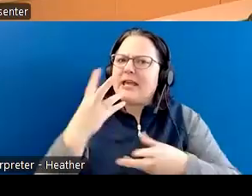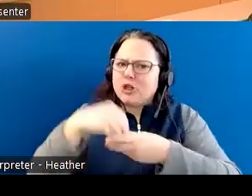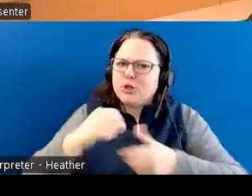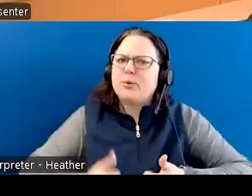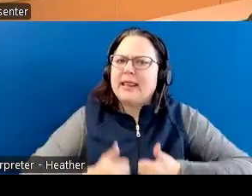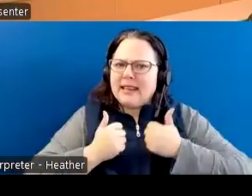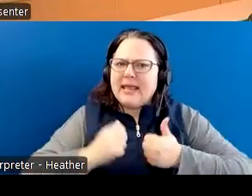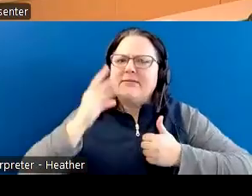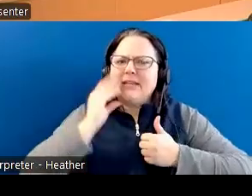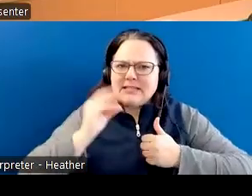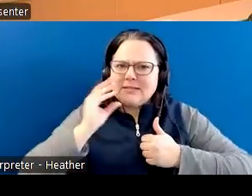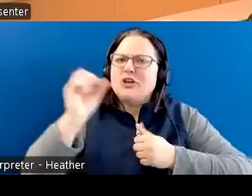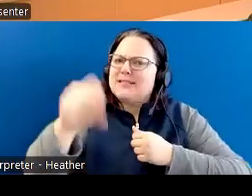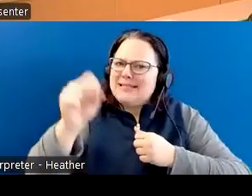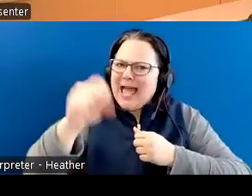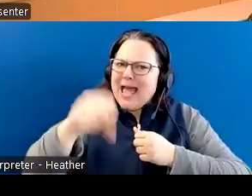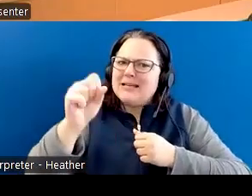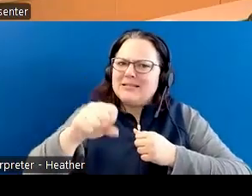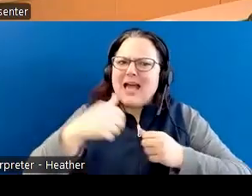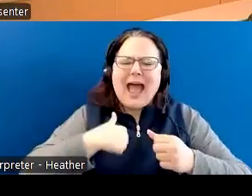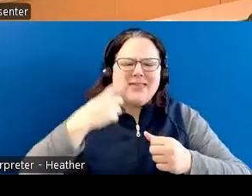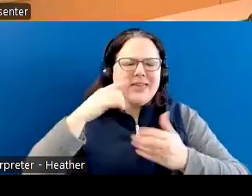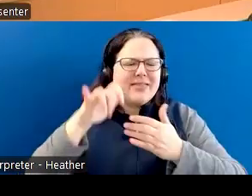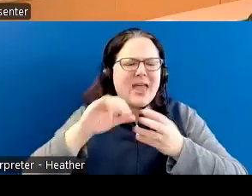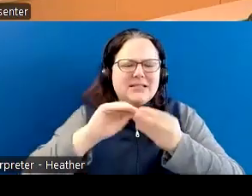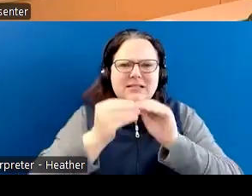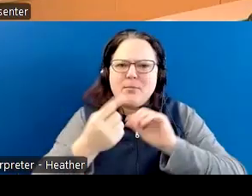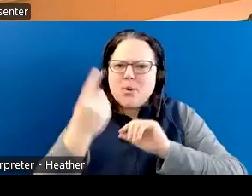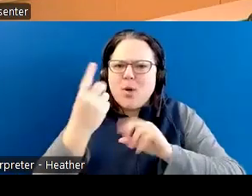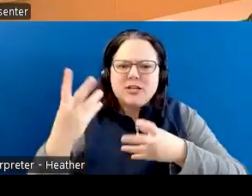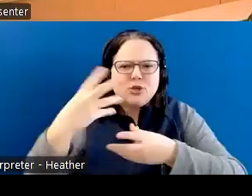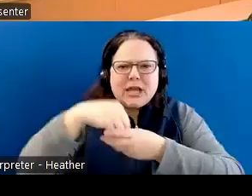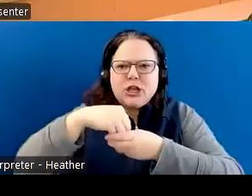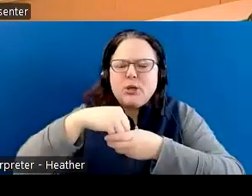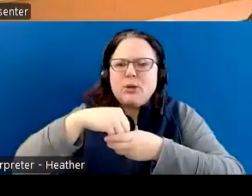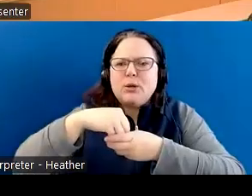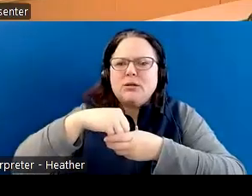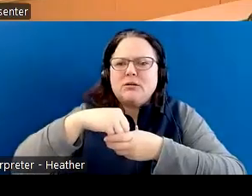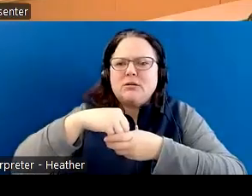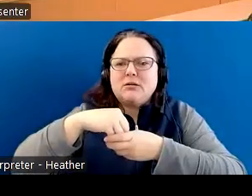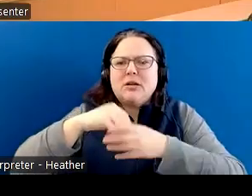those people to the table. I think that's the number one including um including the families,